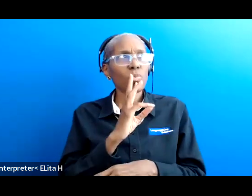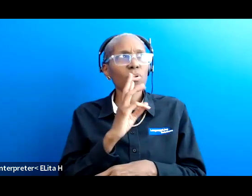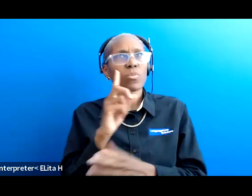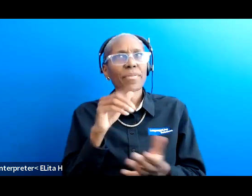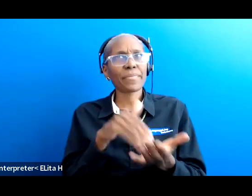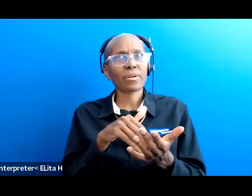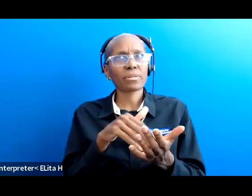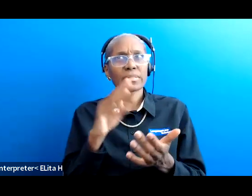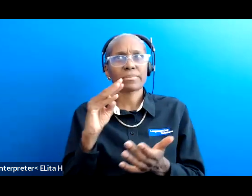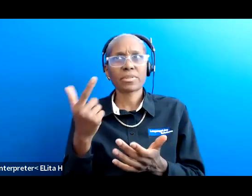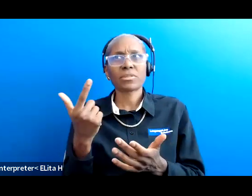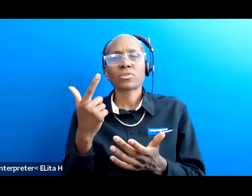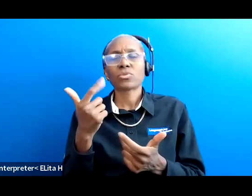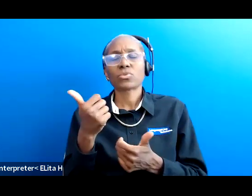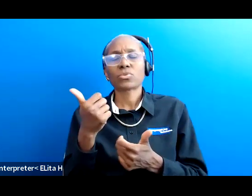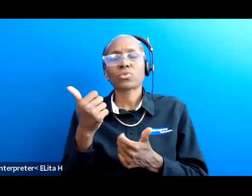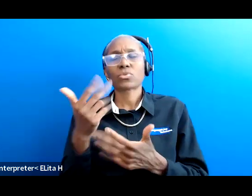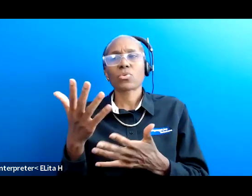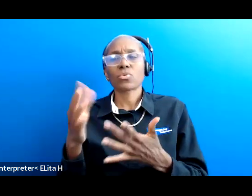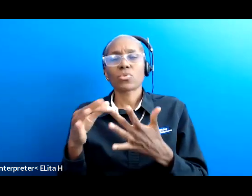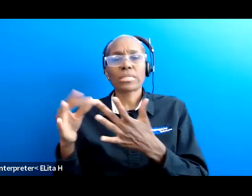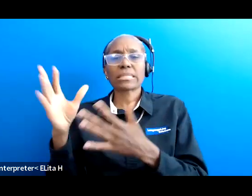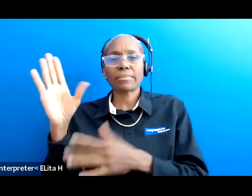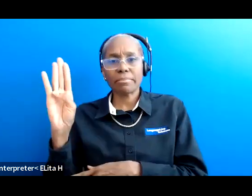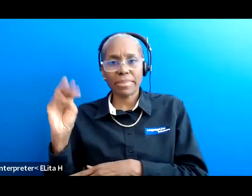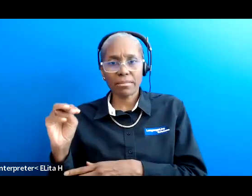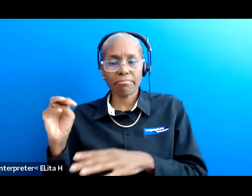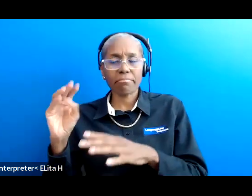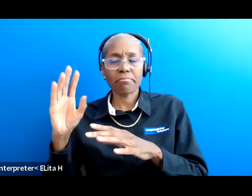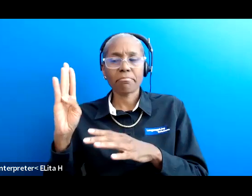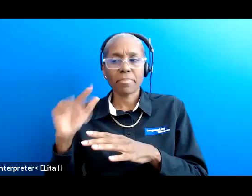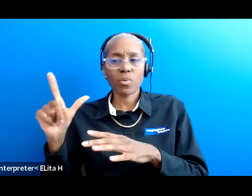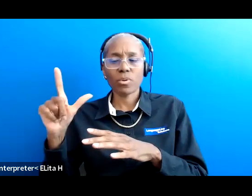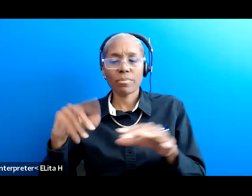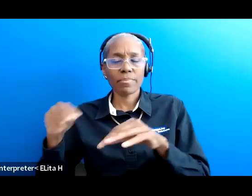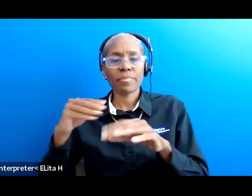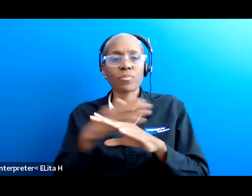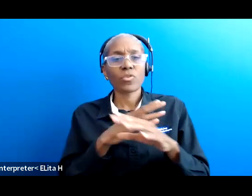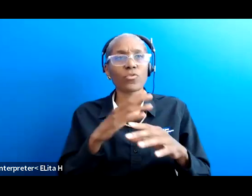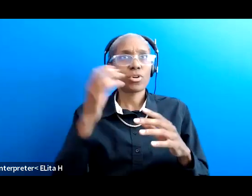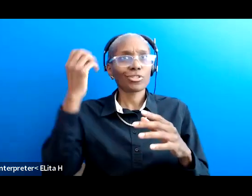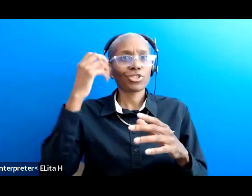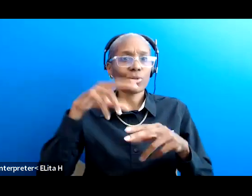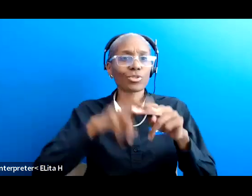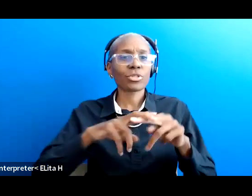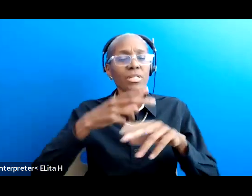day to produce a bowel movement. Before I got my shower chair, I was lying on the bed on my back using